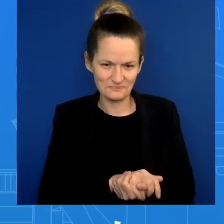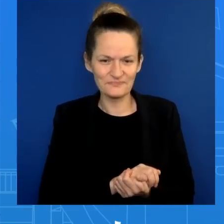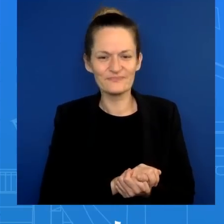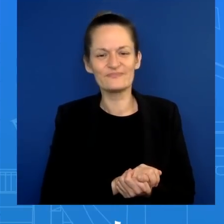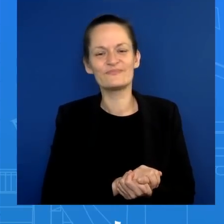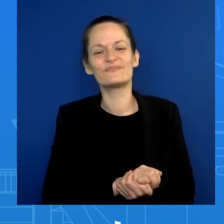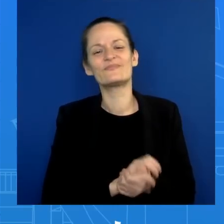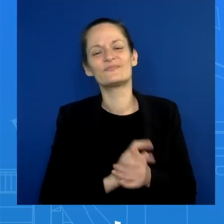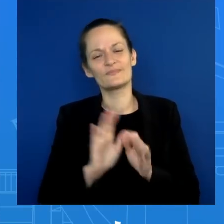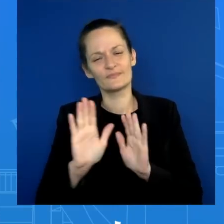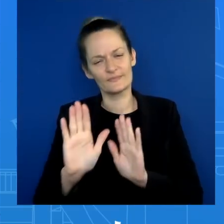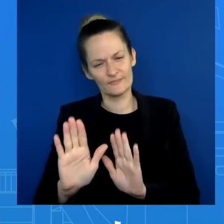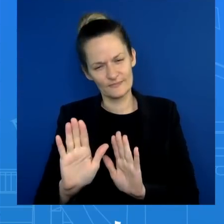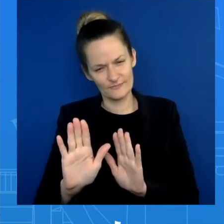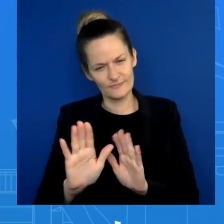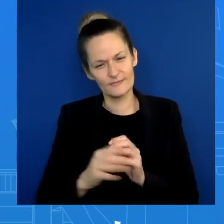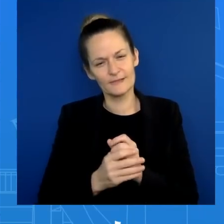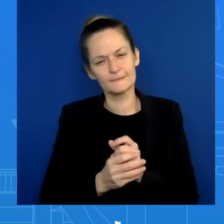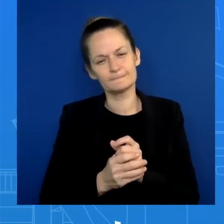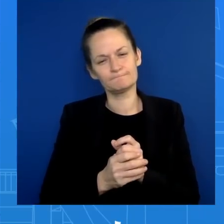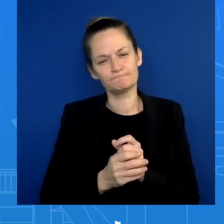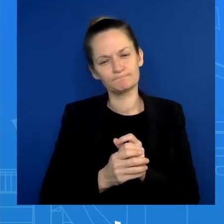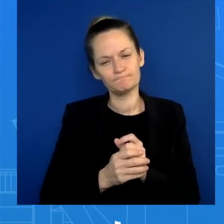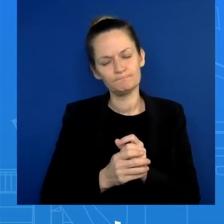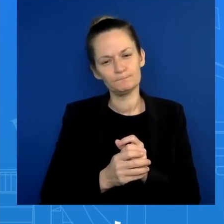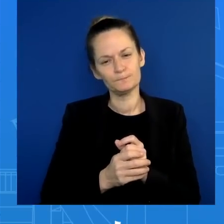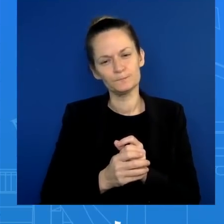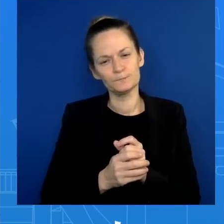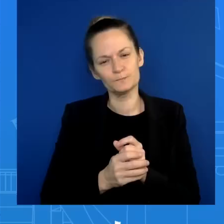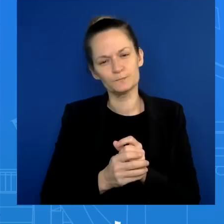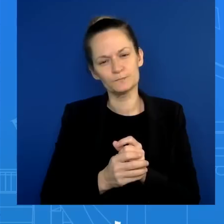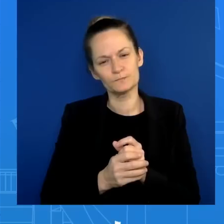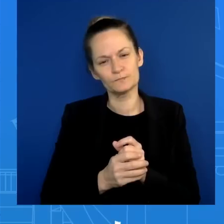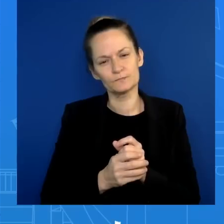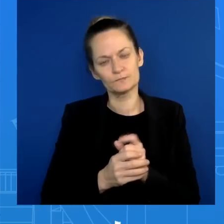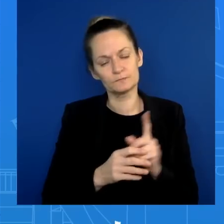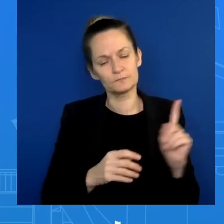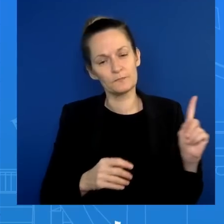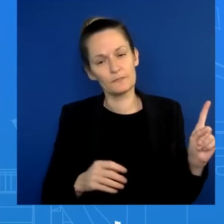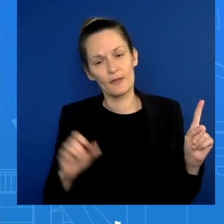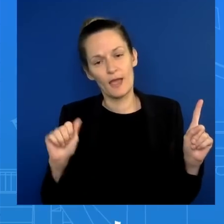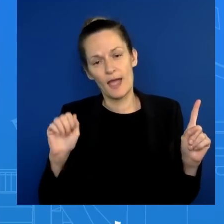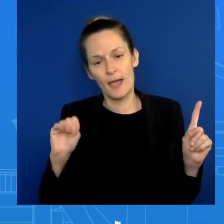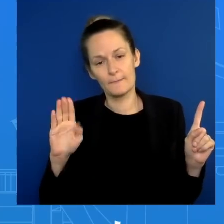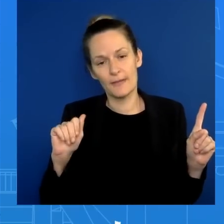She is the she is the domestic policy adviser. And when she was asked that question and I just want to iterate what she said,